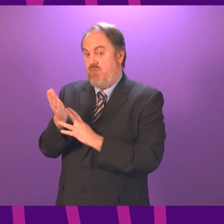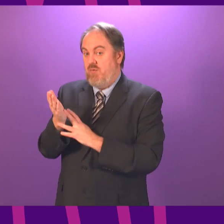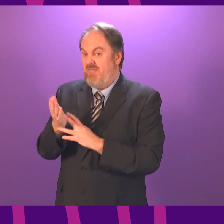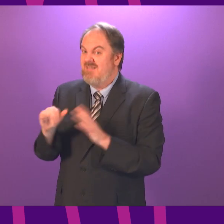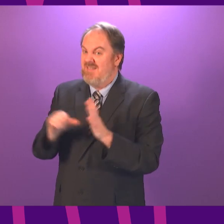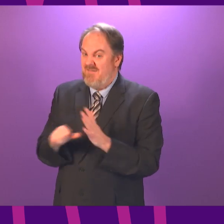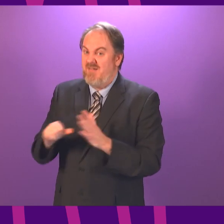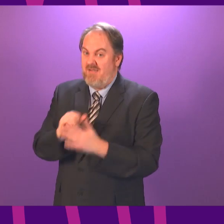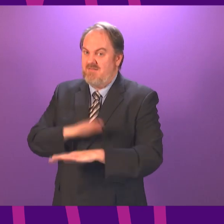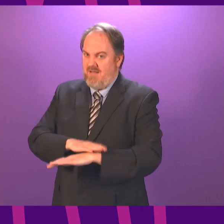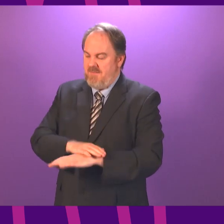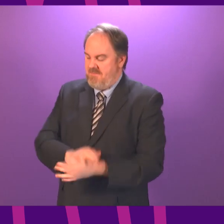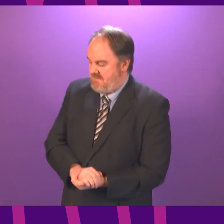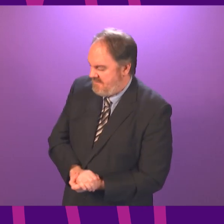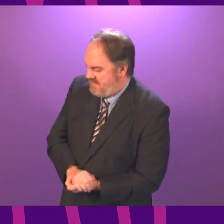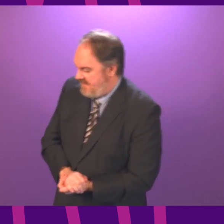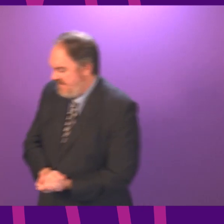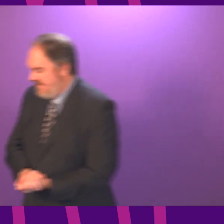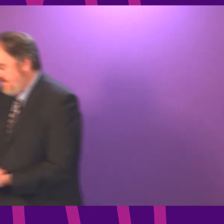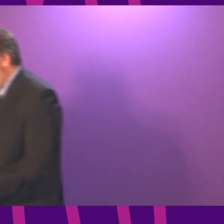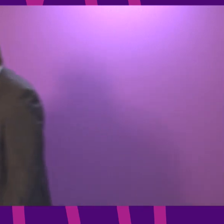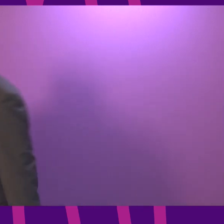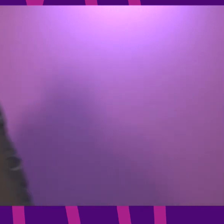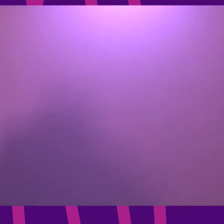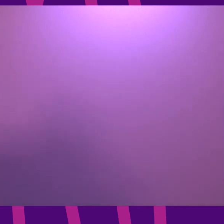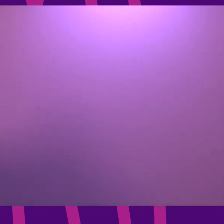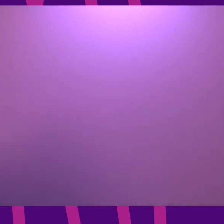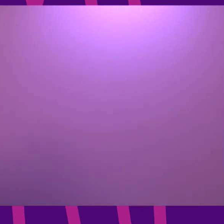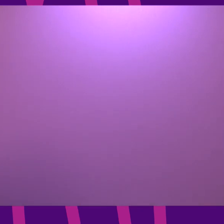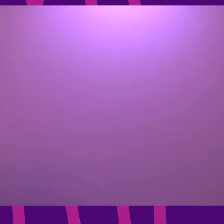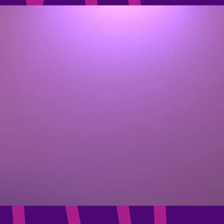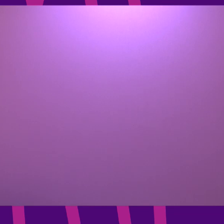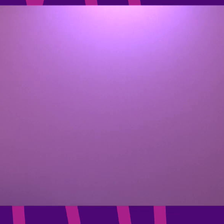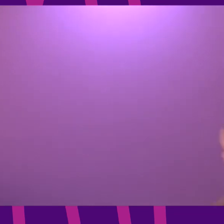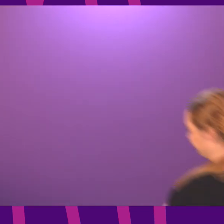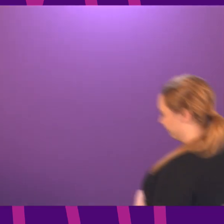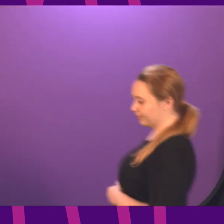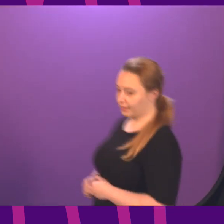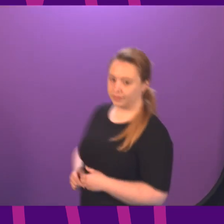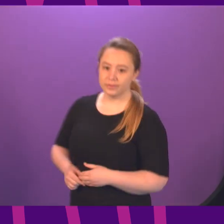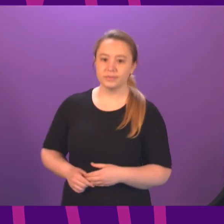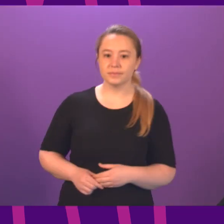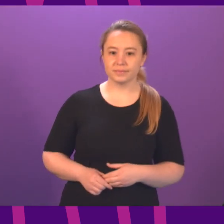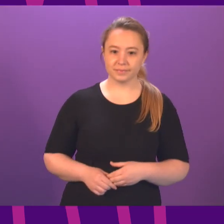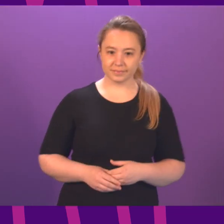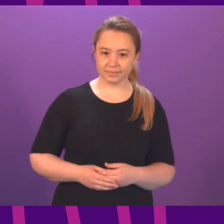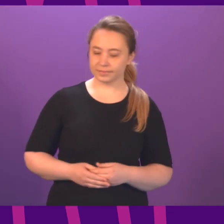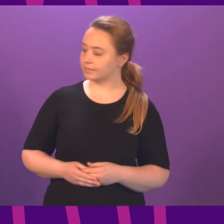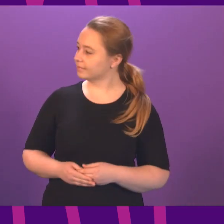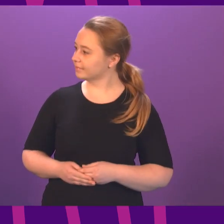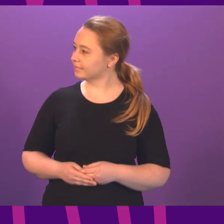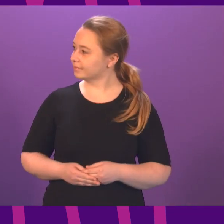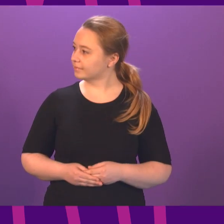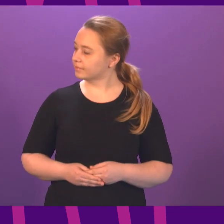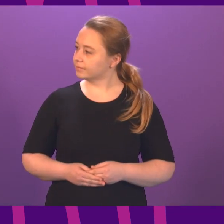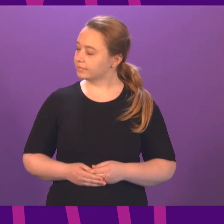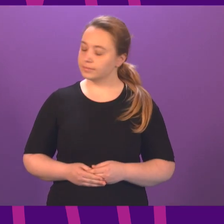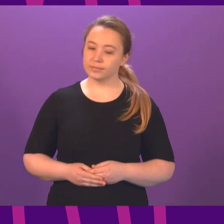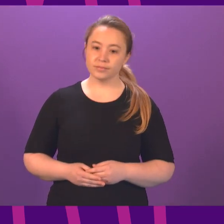Jackie Baillie (Dumbarton) (Lab): I, too, send my condolences to all those who